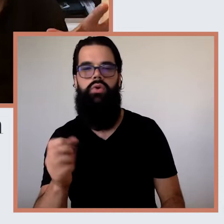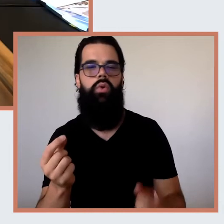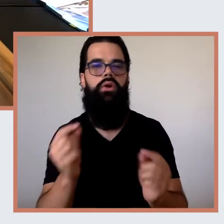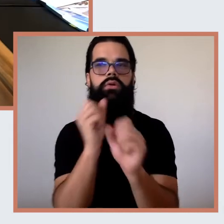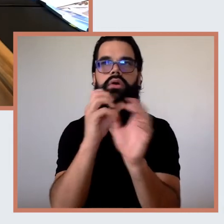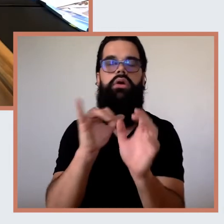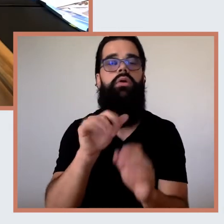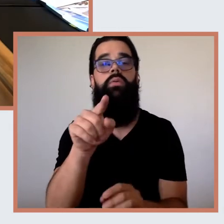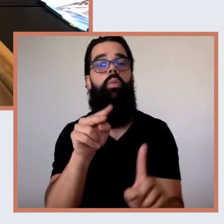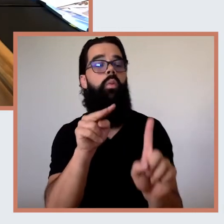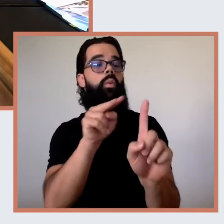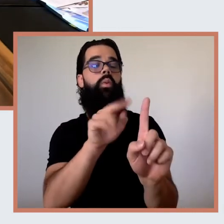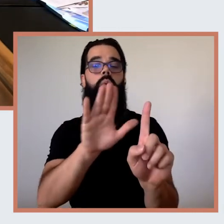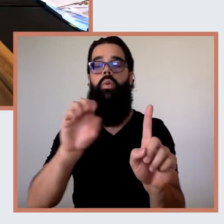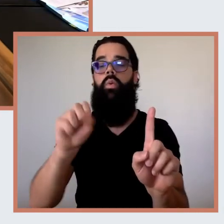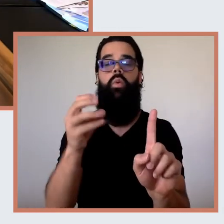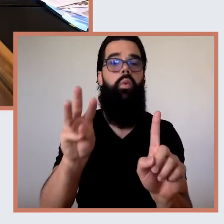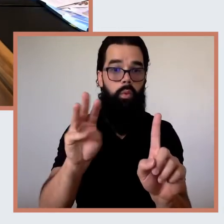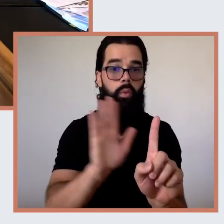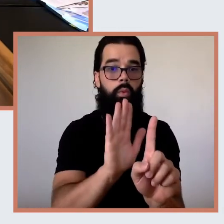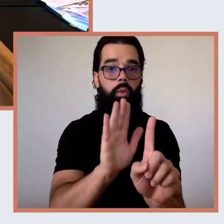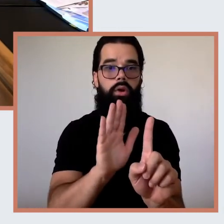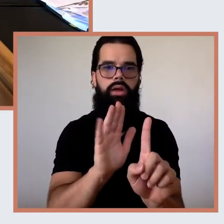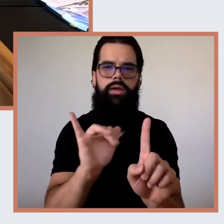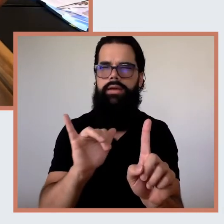Now, if that's the case, you've seen that, there are shows that do that,